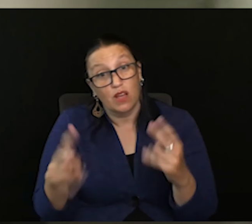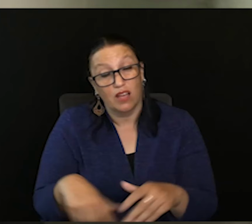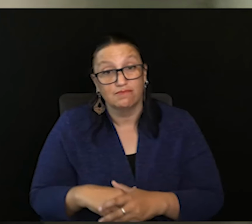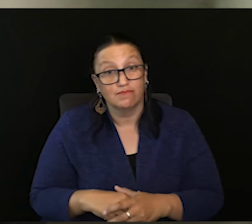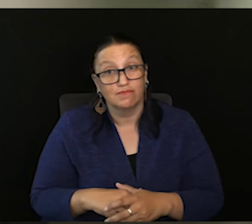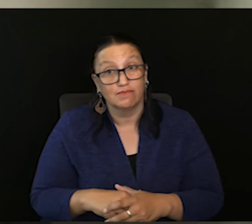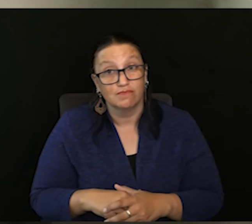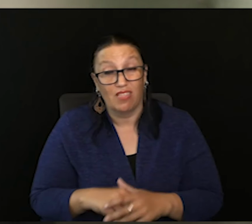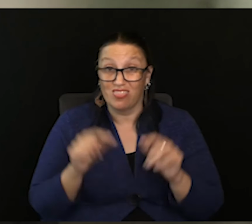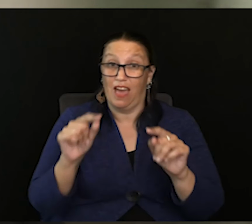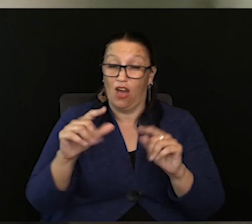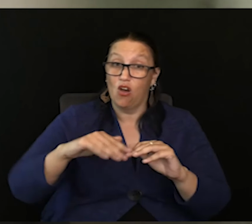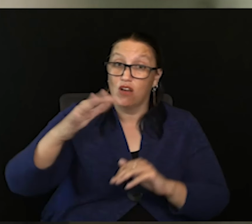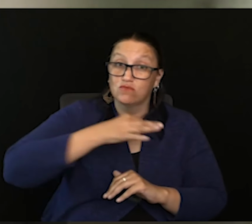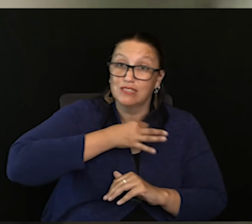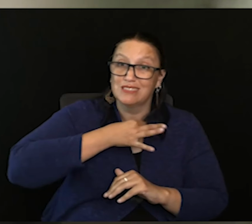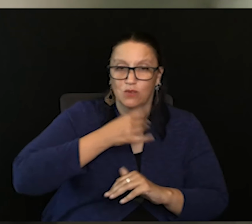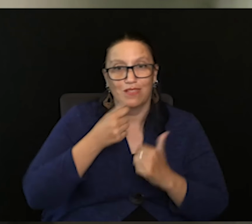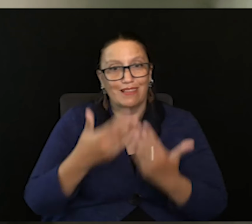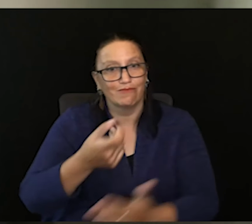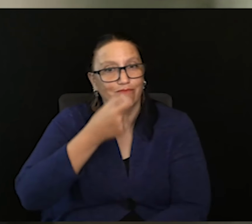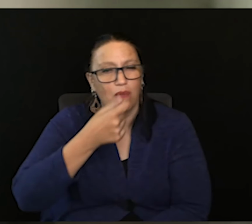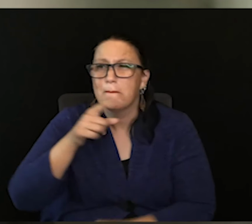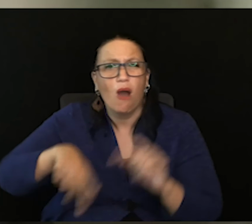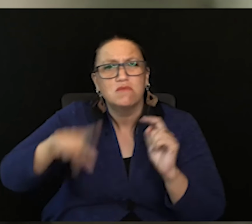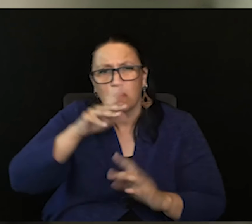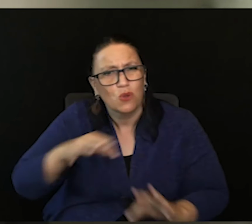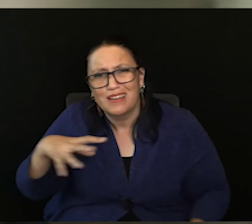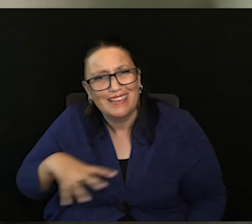And so therefore the vast majority of cases won't apply to people.